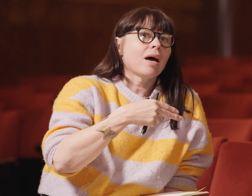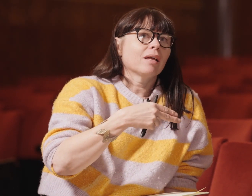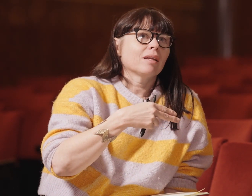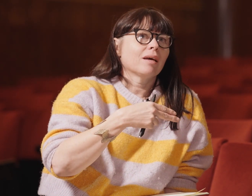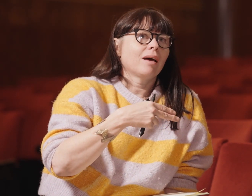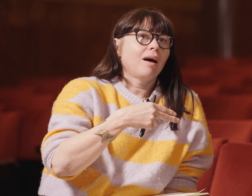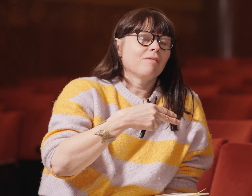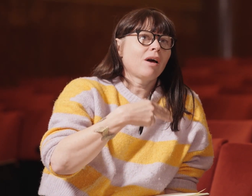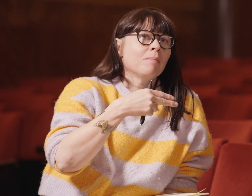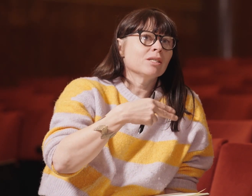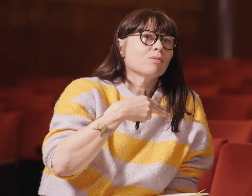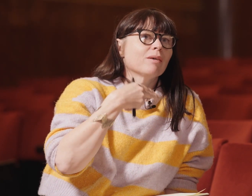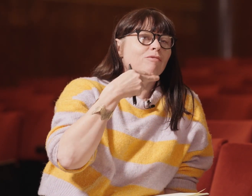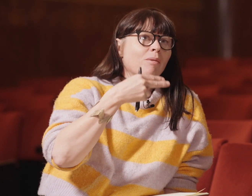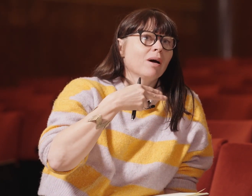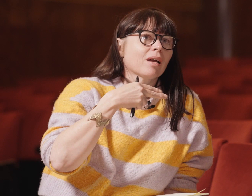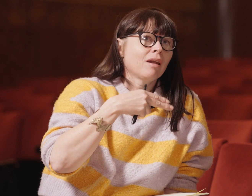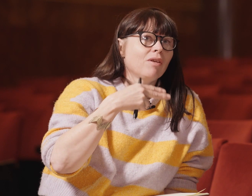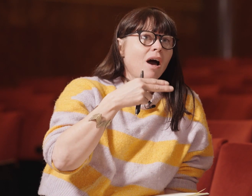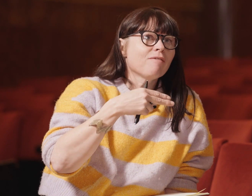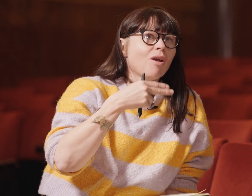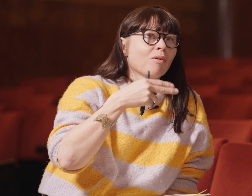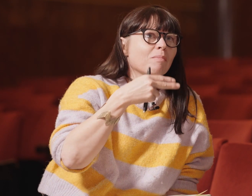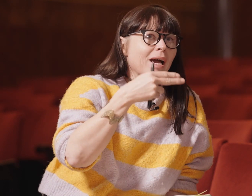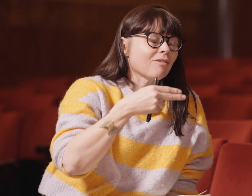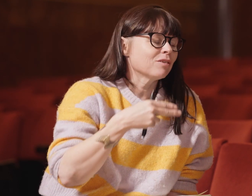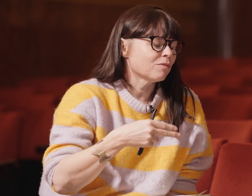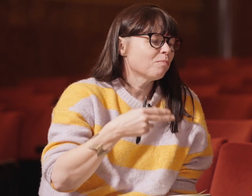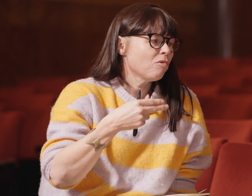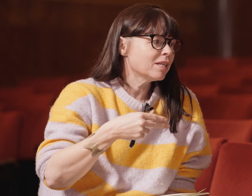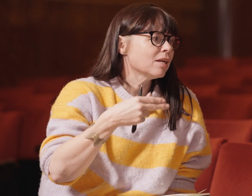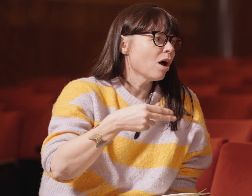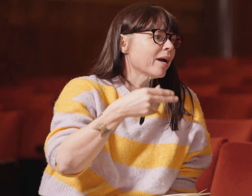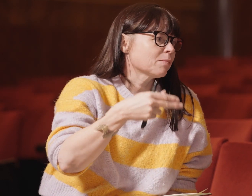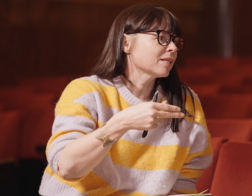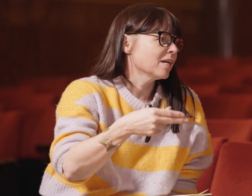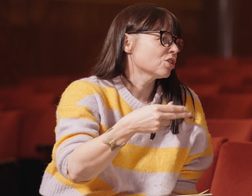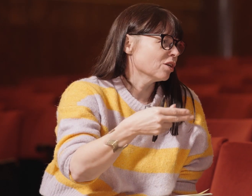that I've come into it from a lifelong background of pretty low expectation